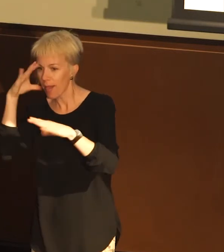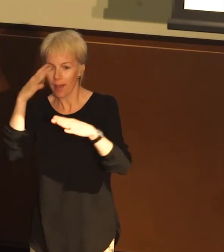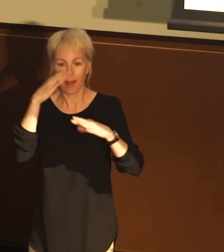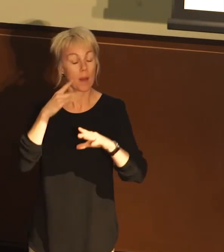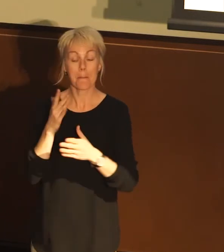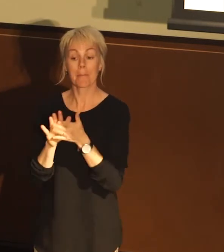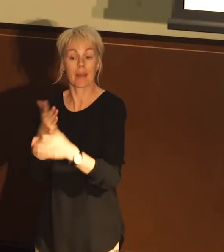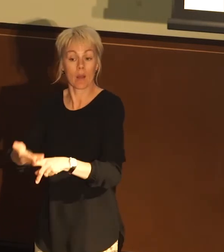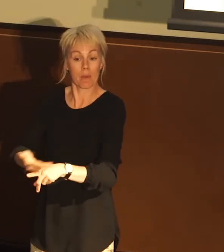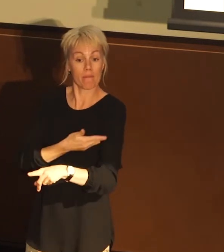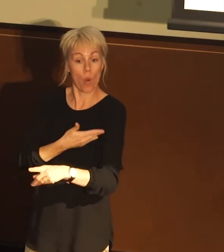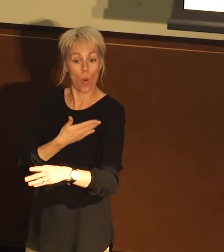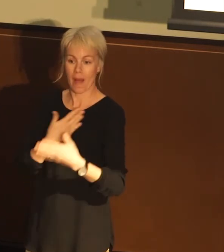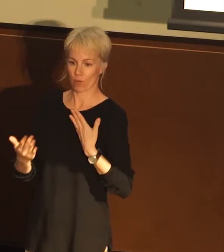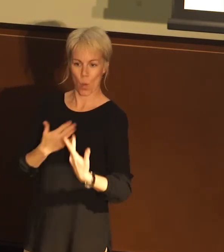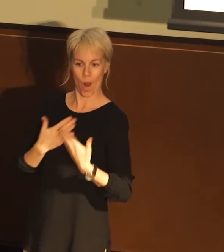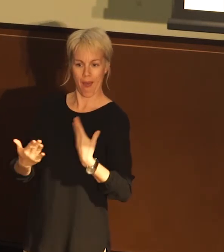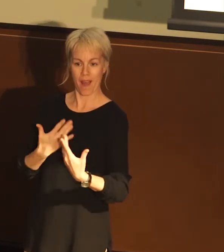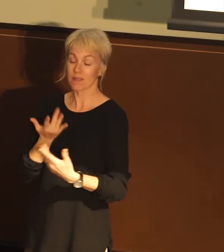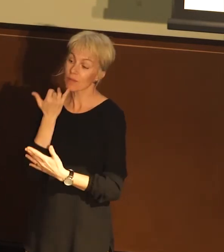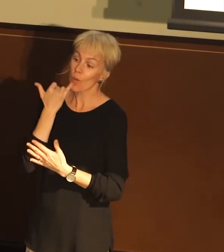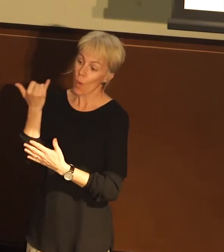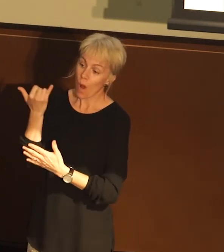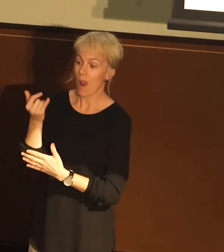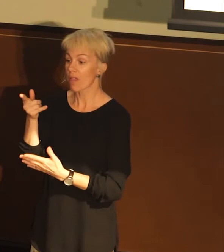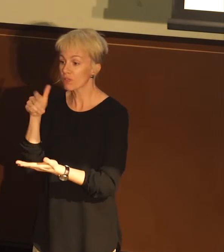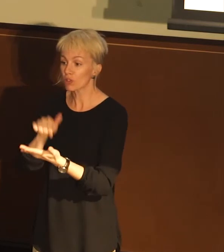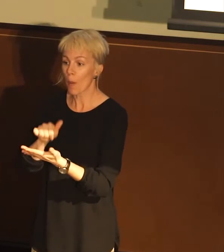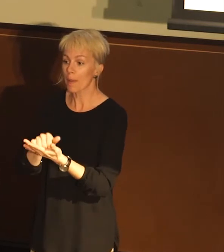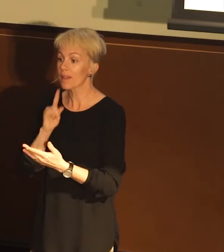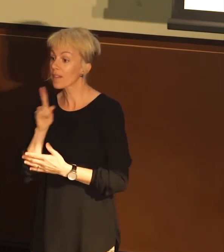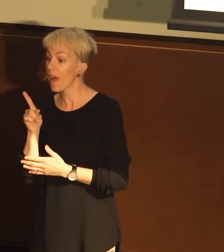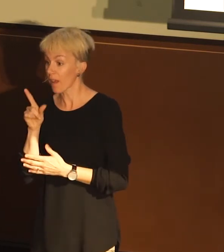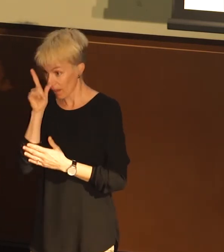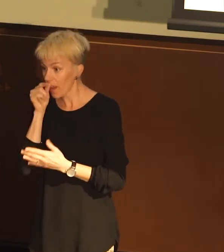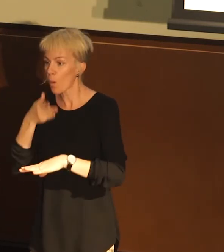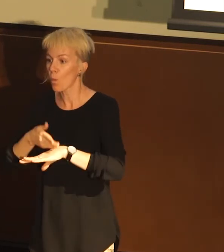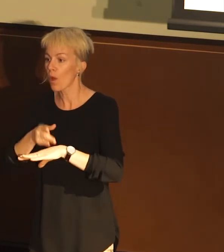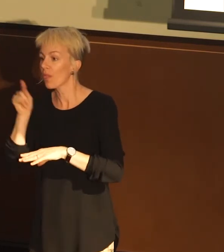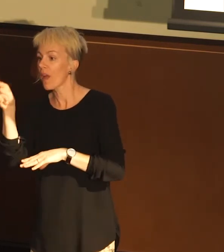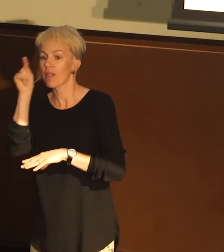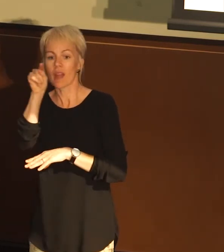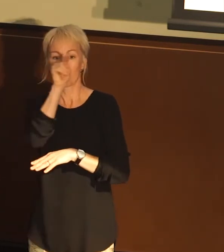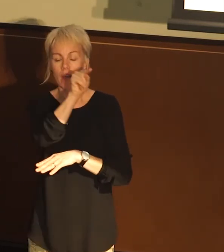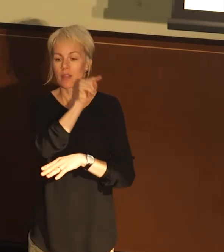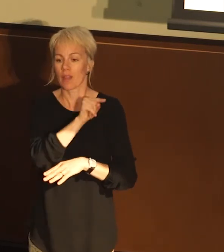Yep, they would need to change if they are already on a permanent or a full-time role, they'd have to change to casual for that period